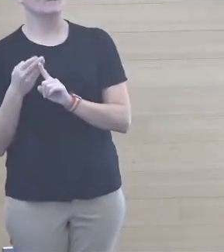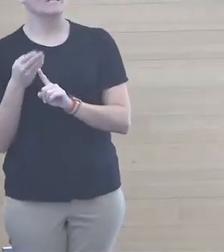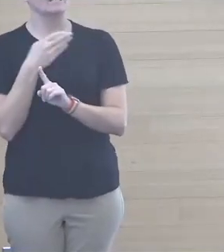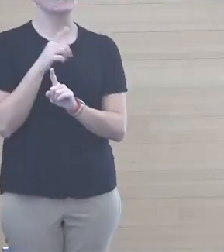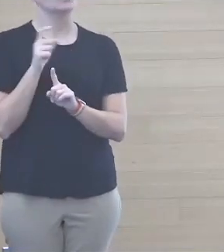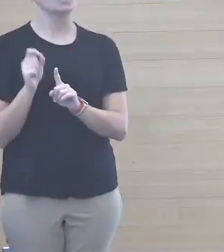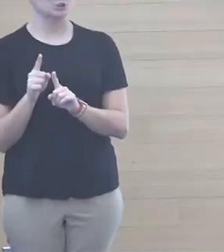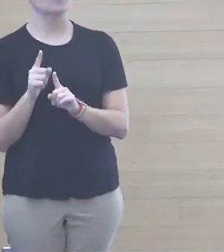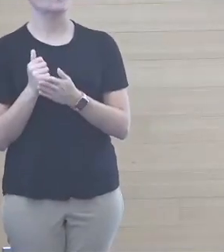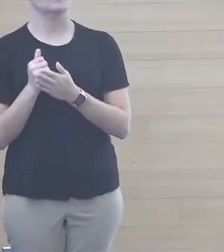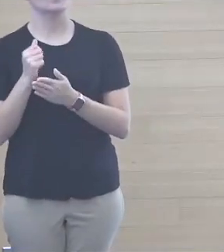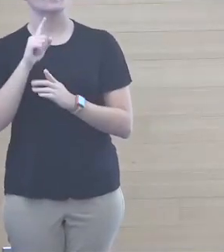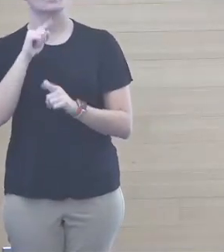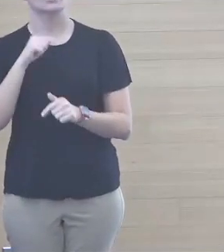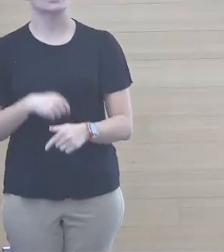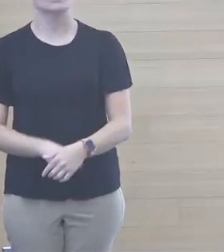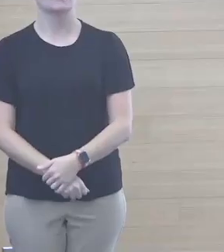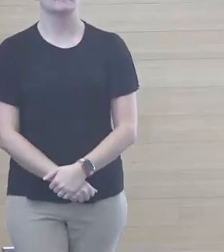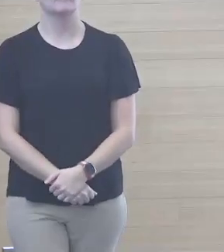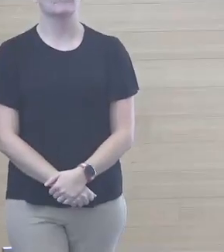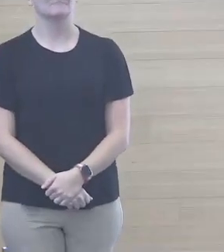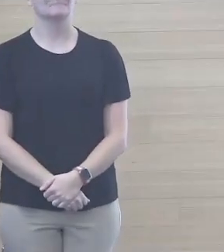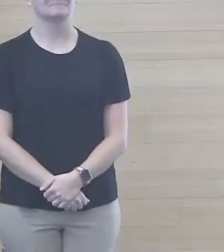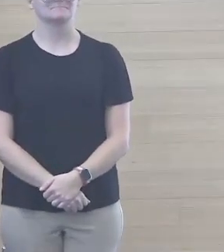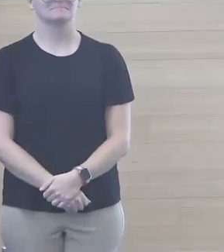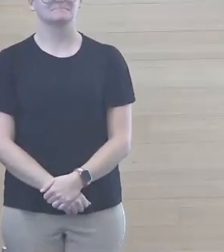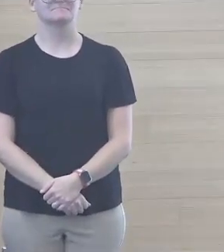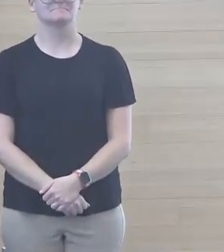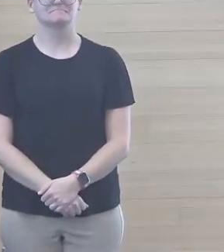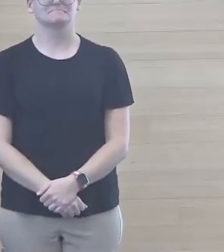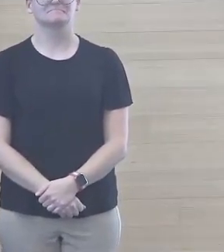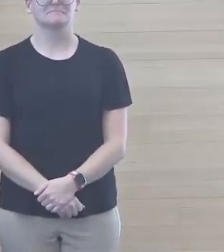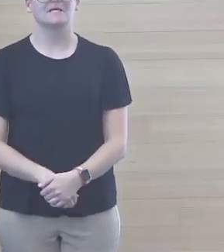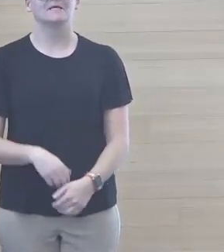And if you don't know your presidents, it's not one that was recent.